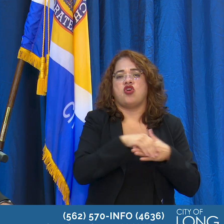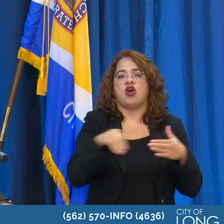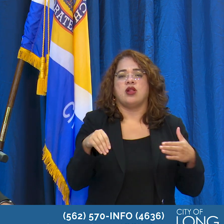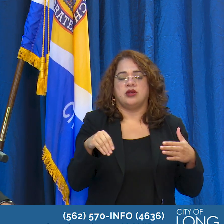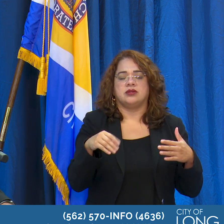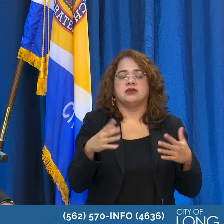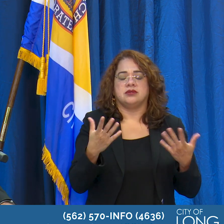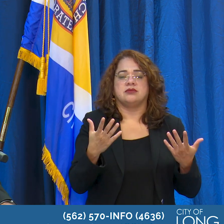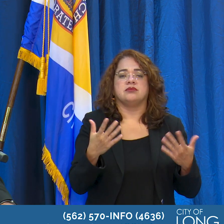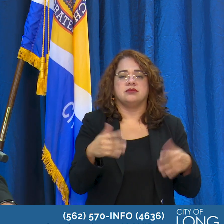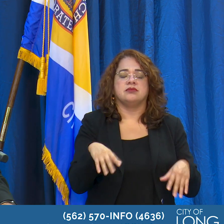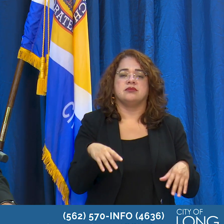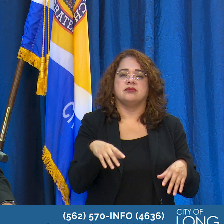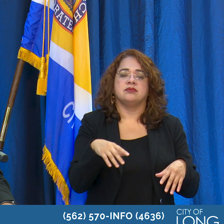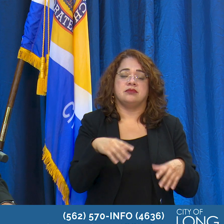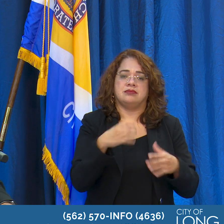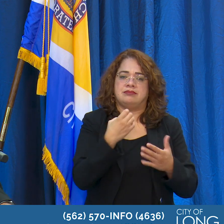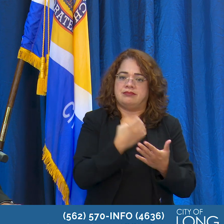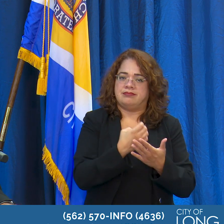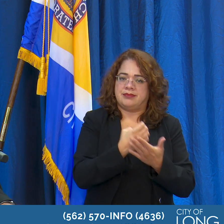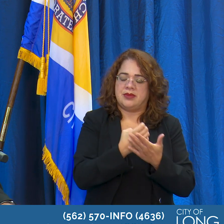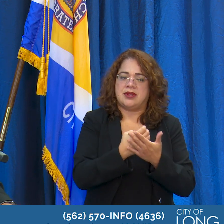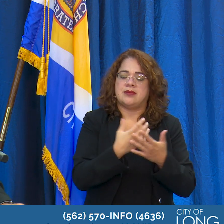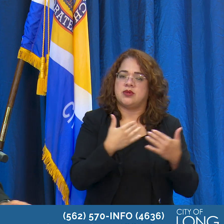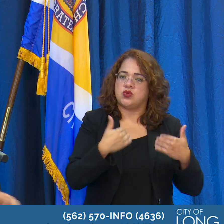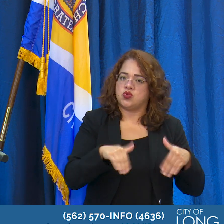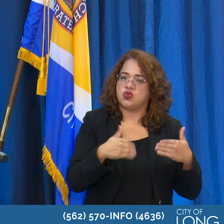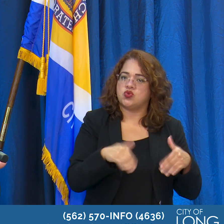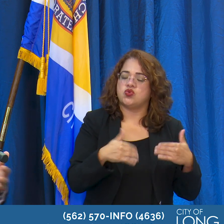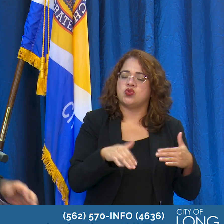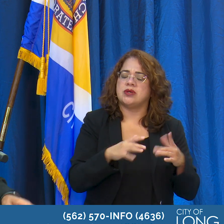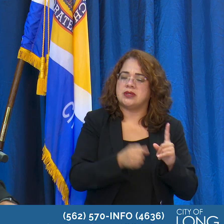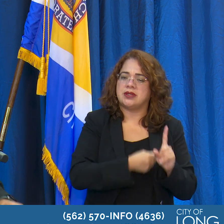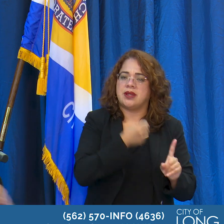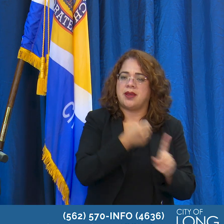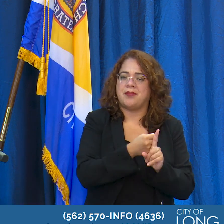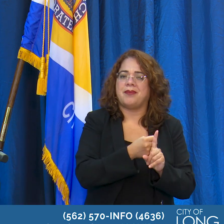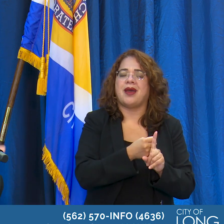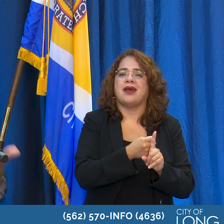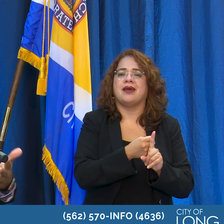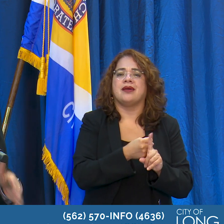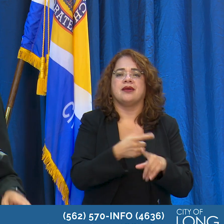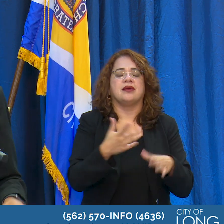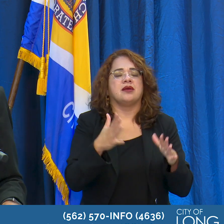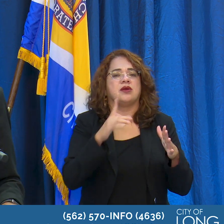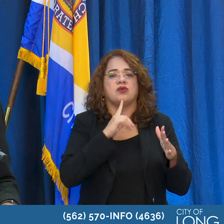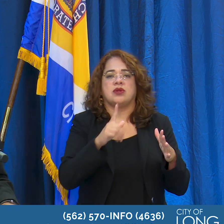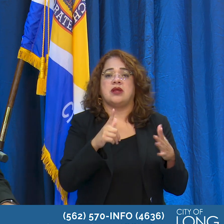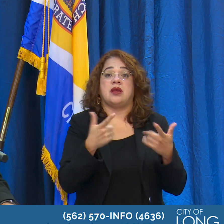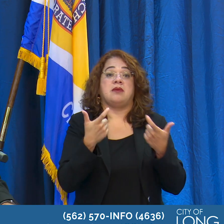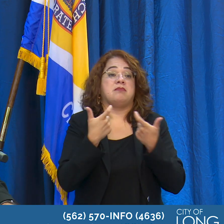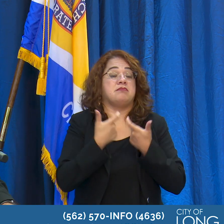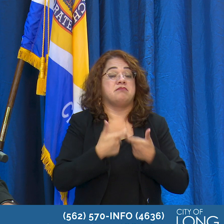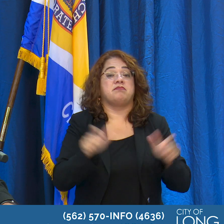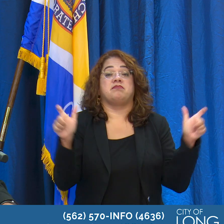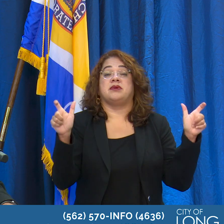Now we know that the economic impact of this pandemic, which is the public, which is the largest public health and economic crisis